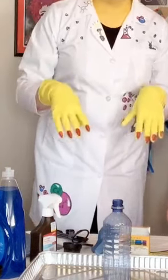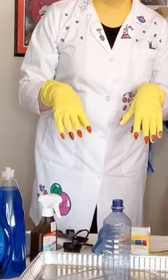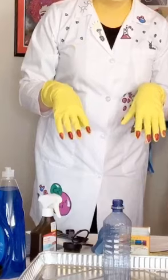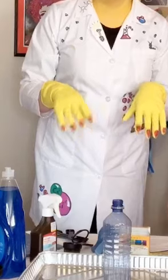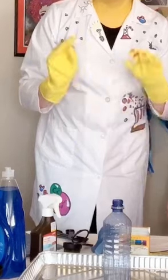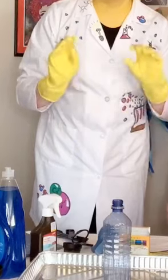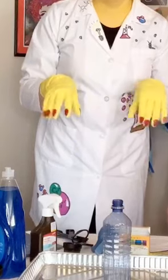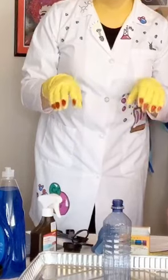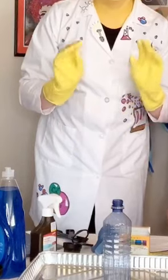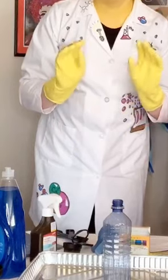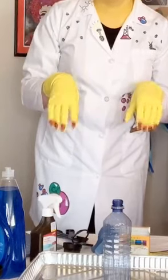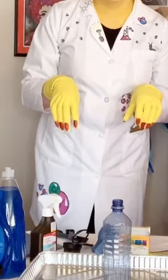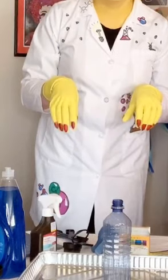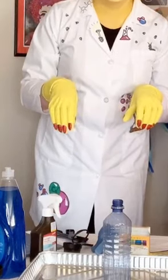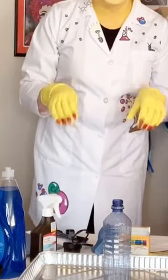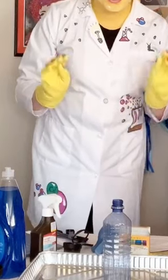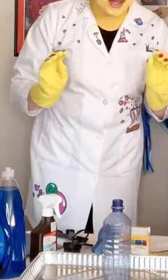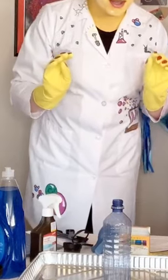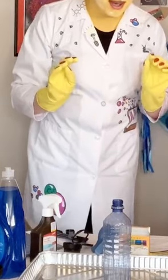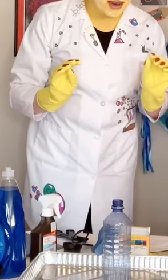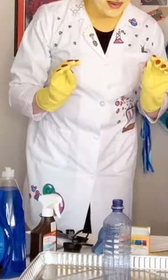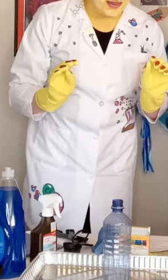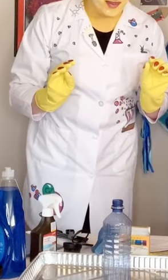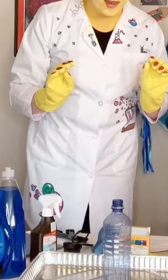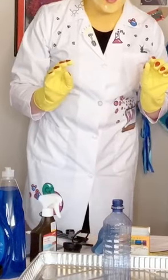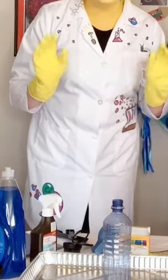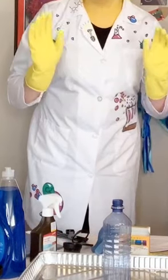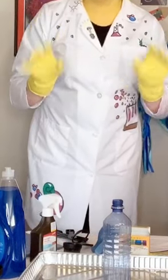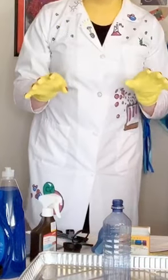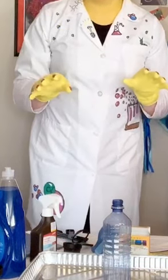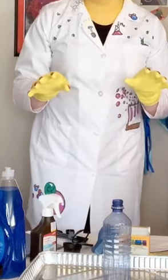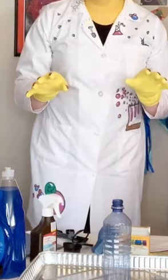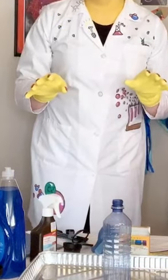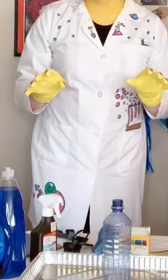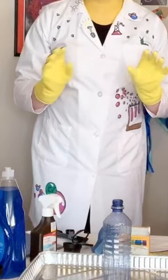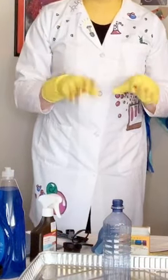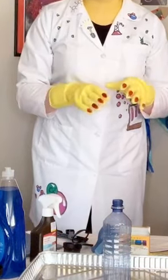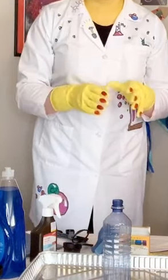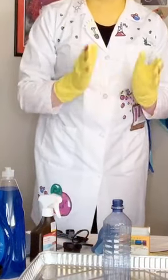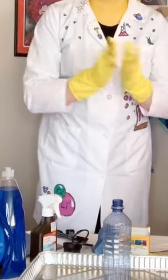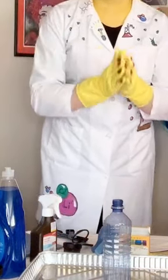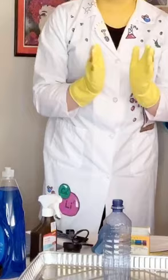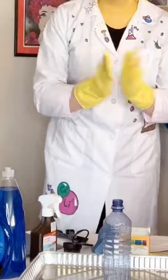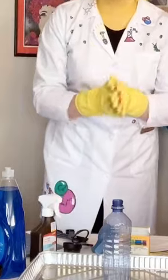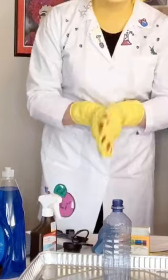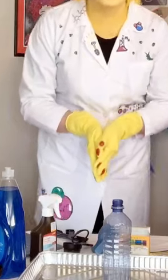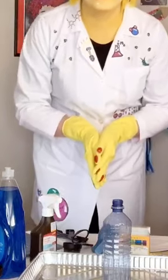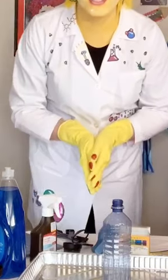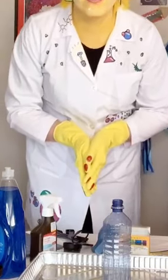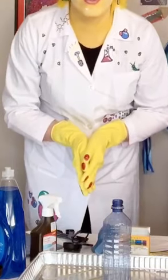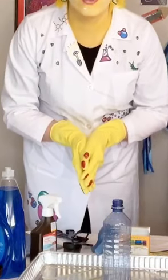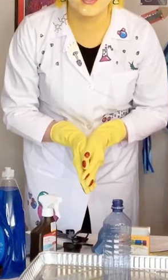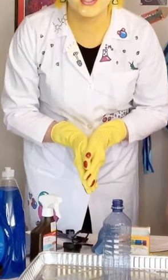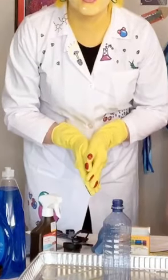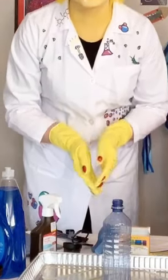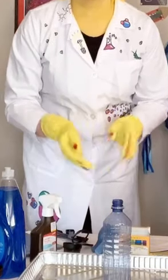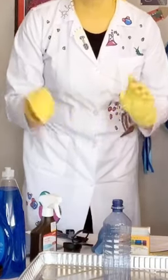happening. We are doing explosions. So, we're gonna be mixing some chemicals. So if you have gotten the stuff at home to do this,